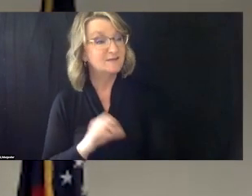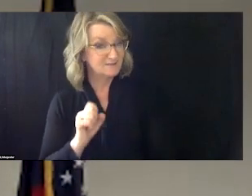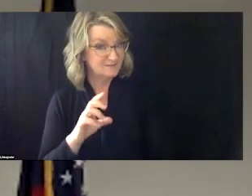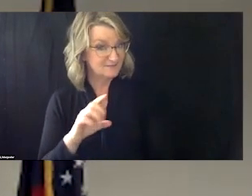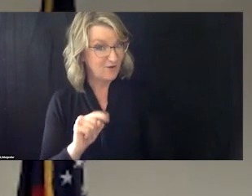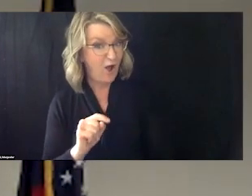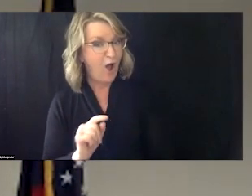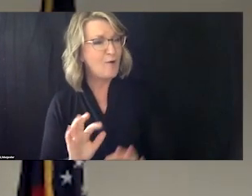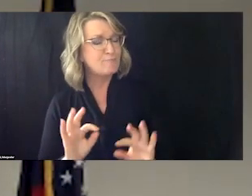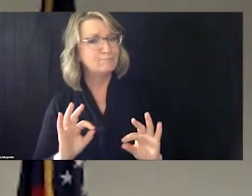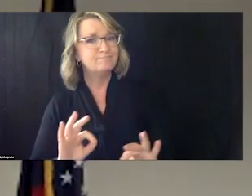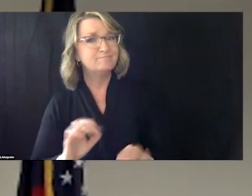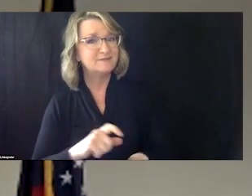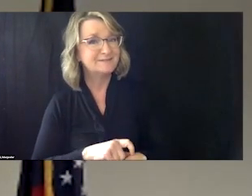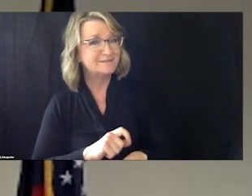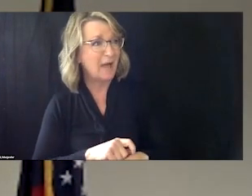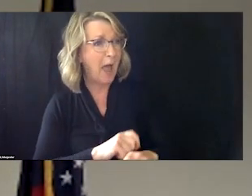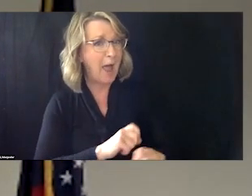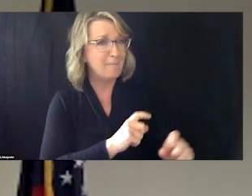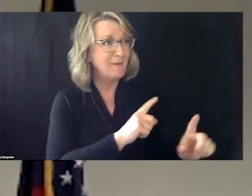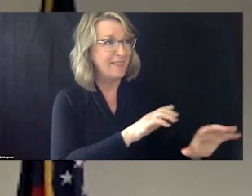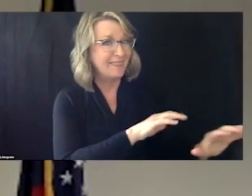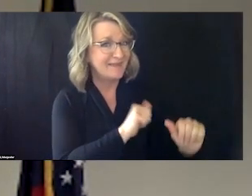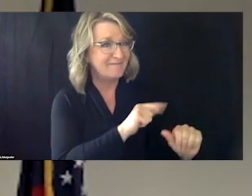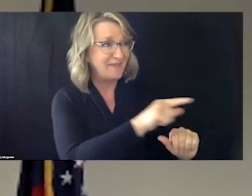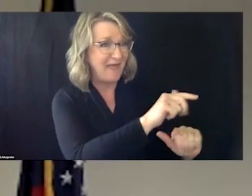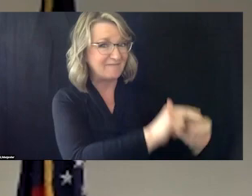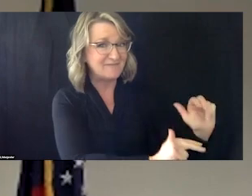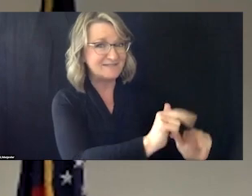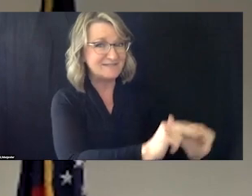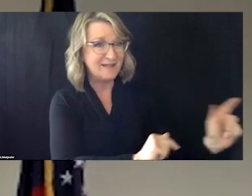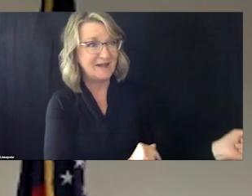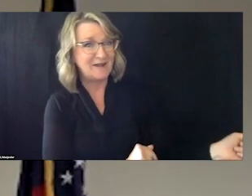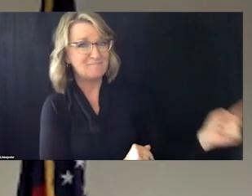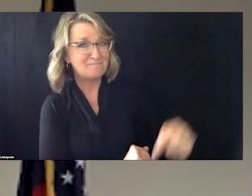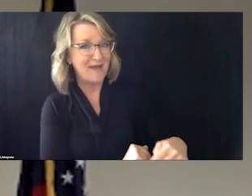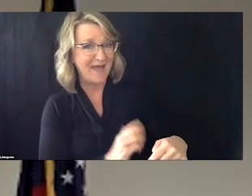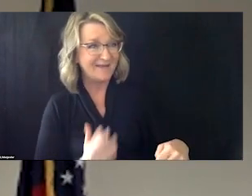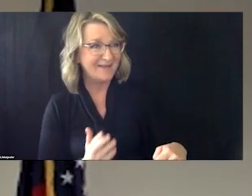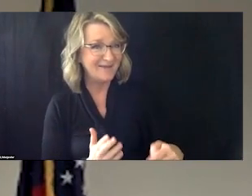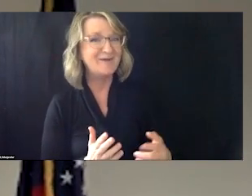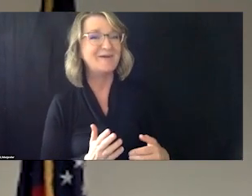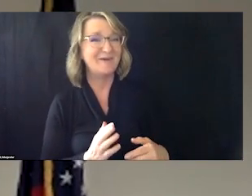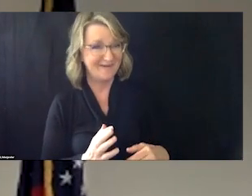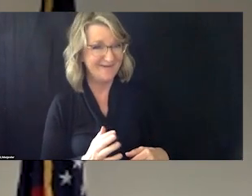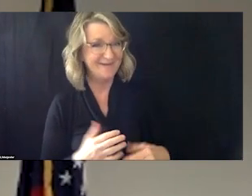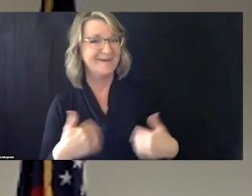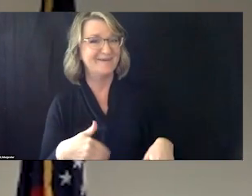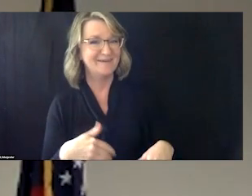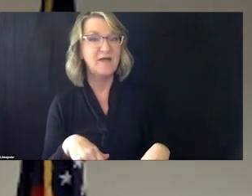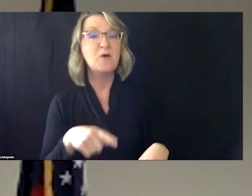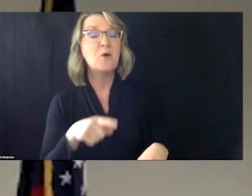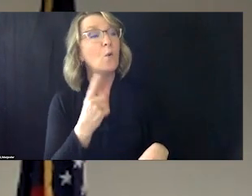time coming back from Goodyear so welcome back to Central Phoenix one of the questions we saw go by